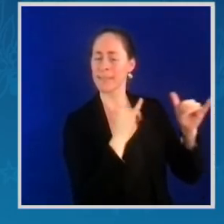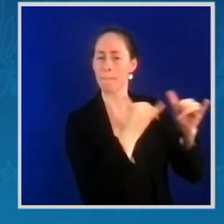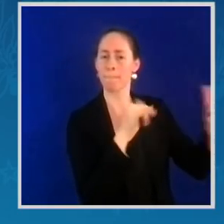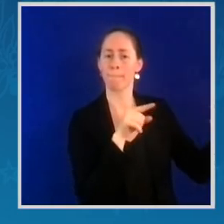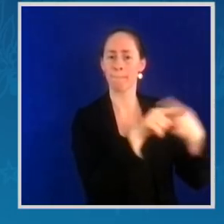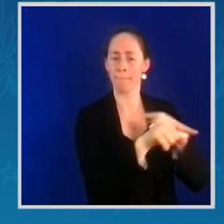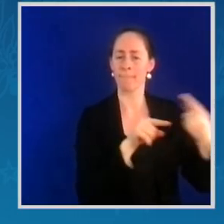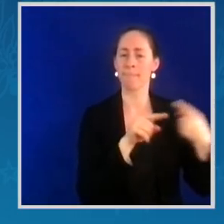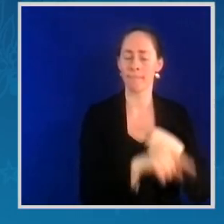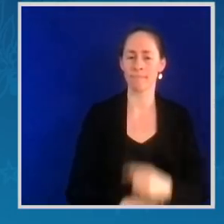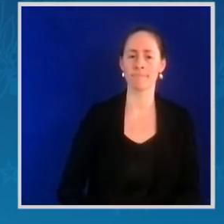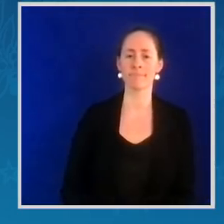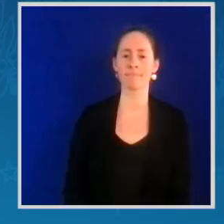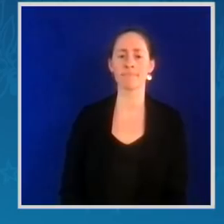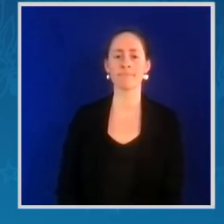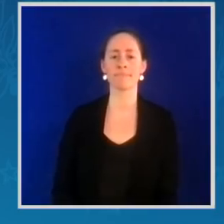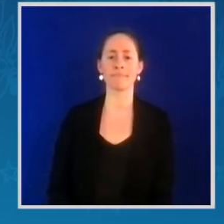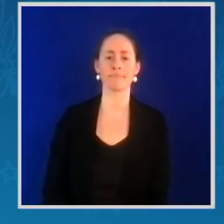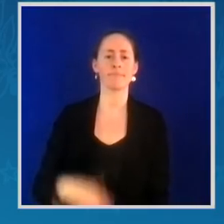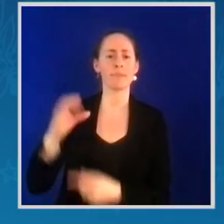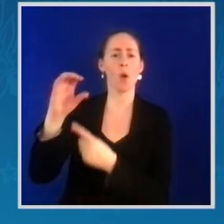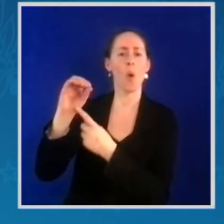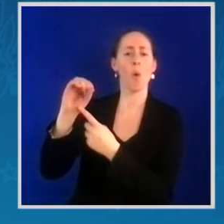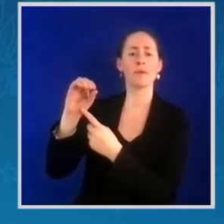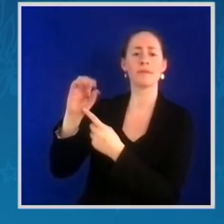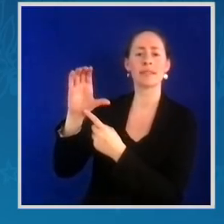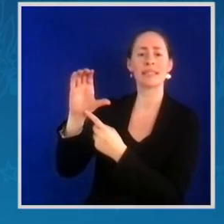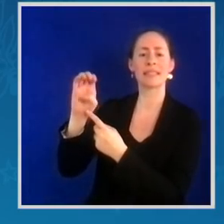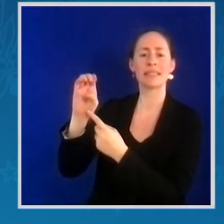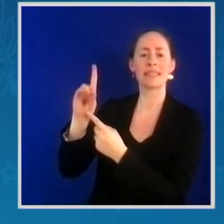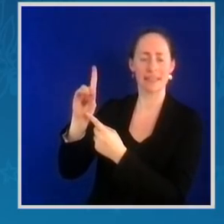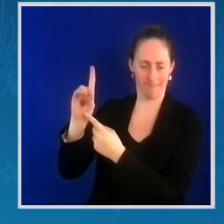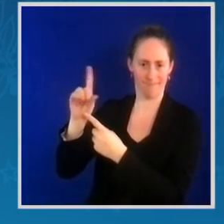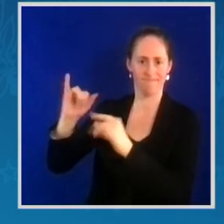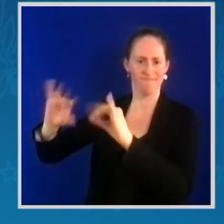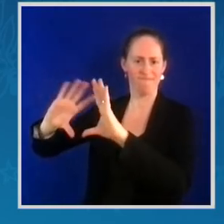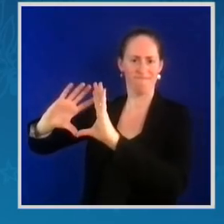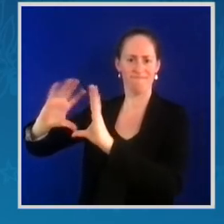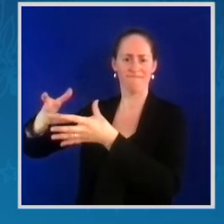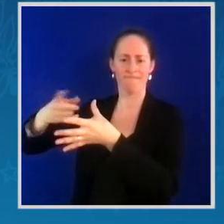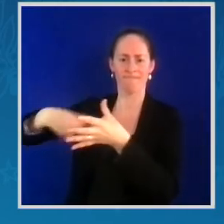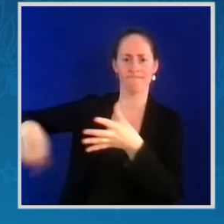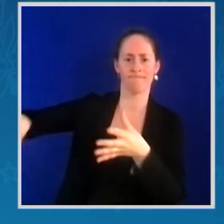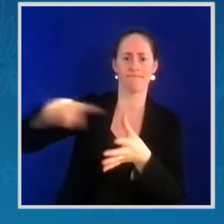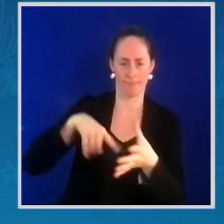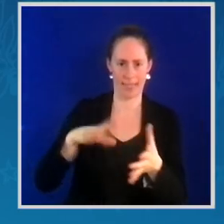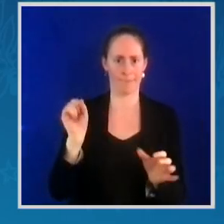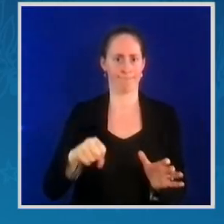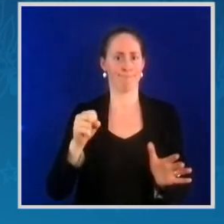is going to see an increase in our GDP of 6. 9 percent, which will be the greatest growth